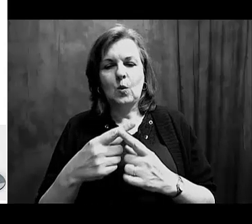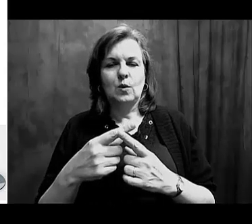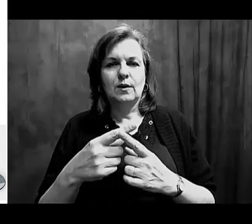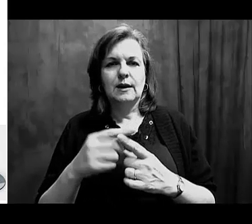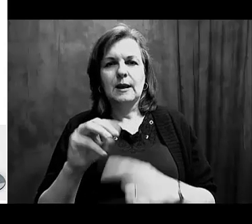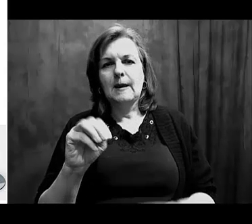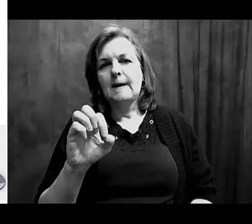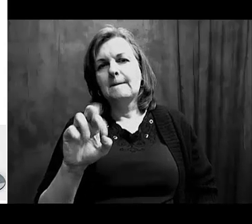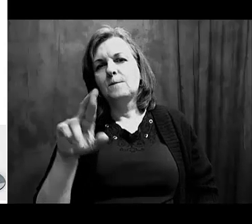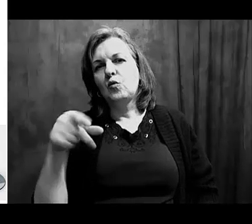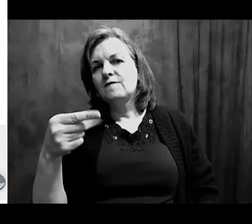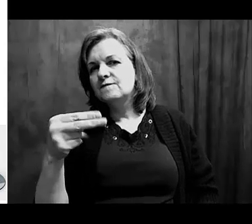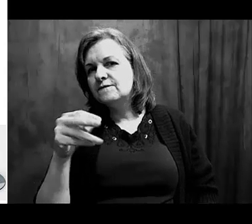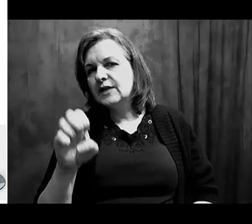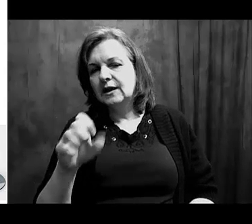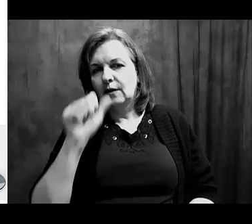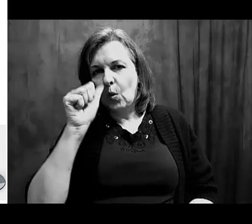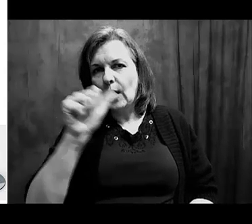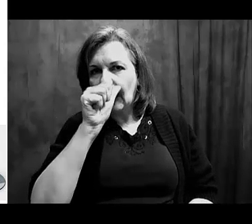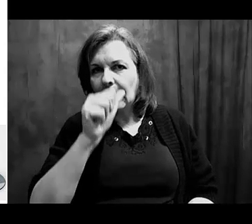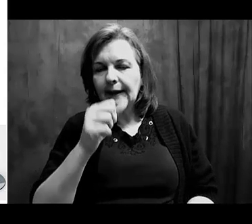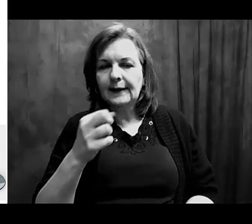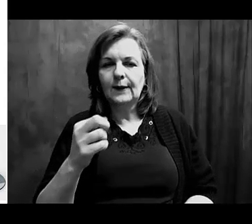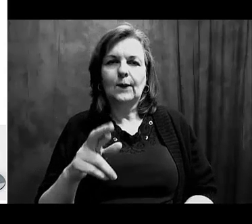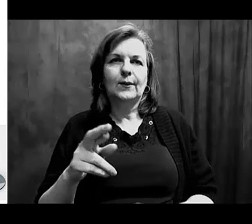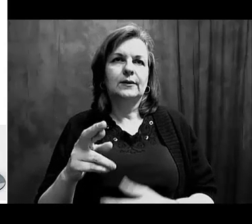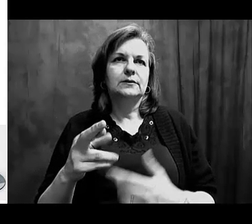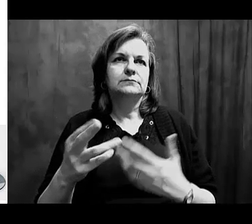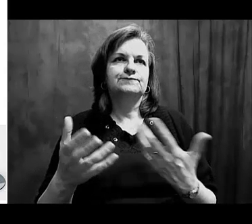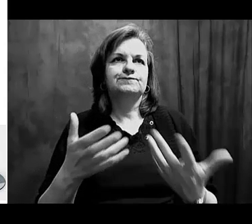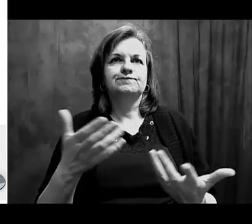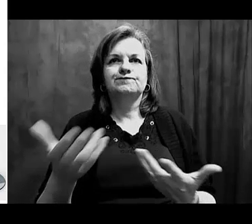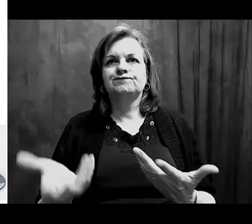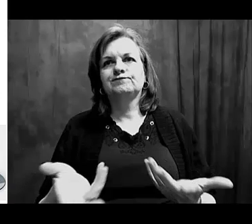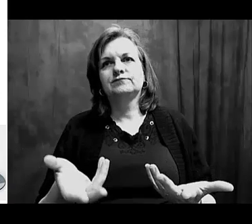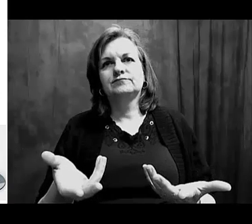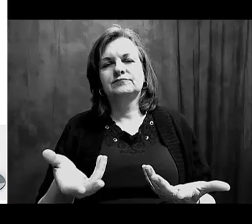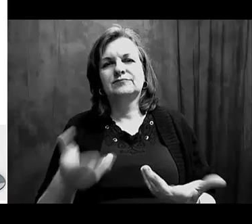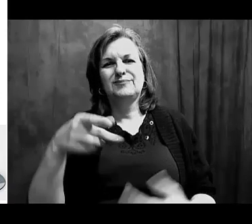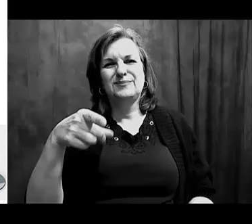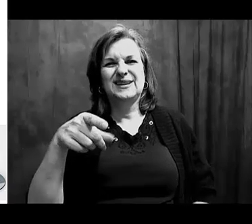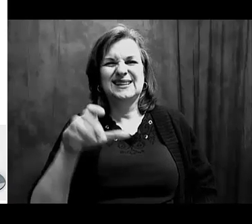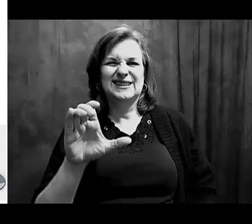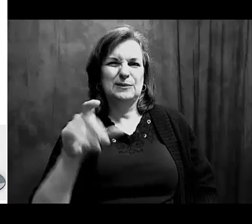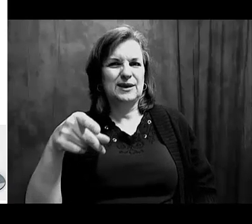morphine or cocaine or PCP anything like that